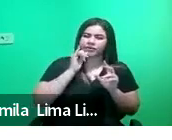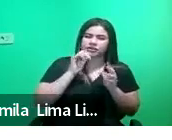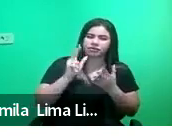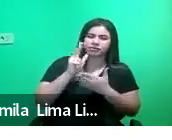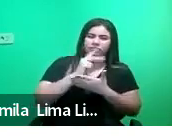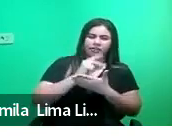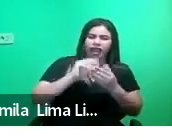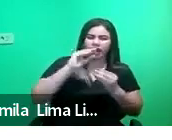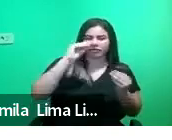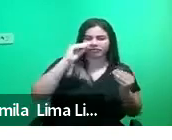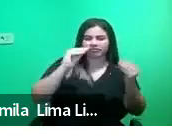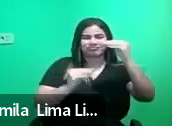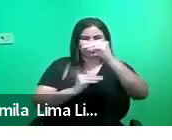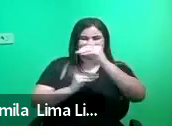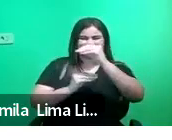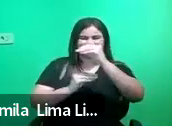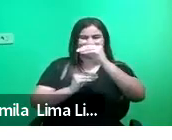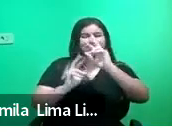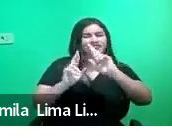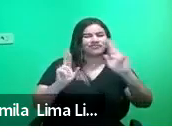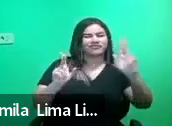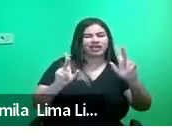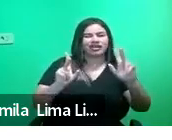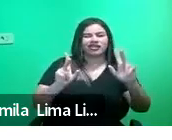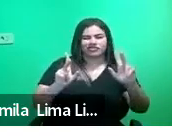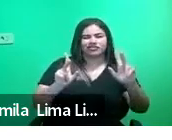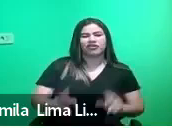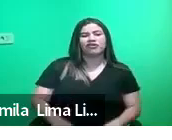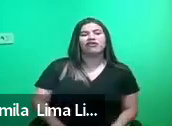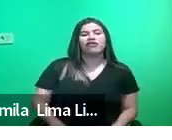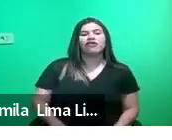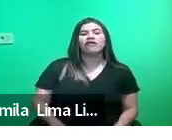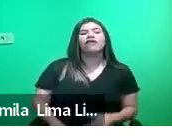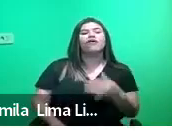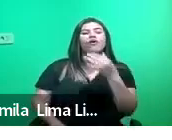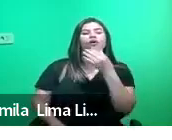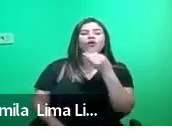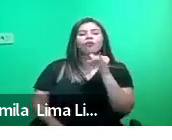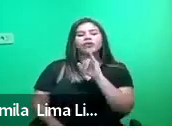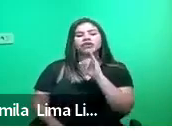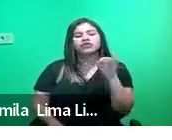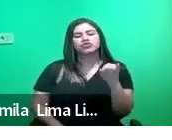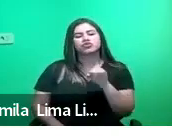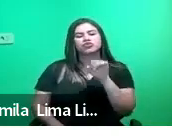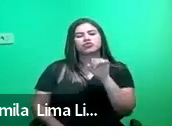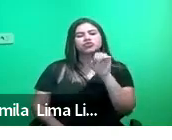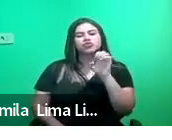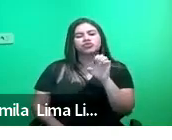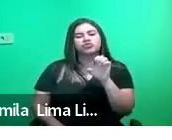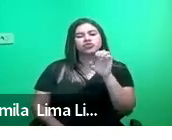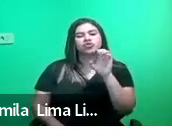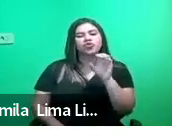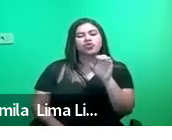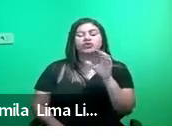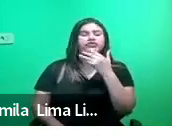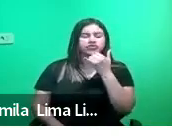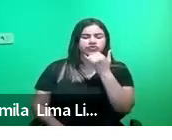If we look at the next, at another chapter in the book, which is George which is George Butterfields Optical cool , called Pointing, is the Royal Road , called Pointing, is the Royal